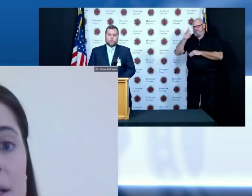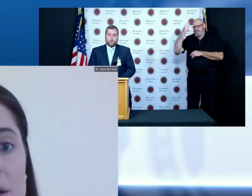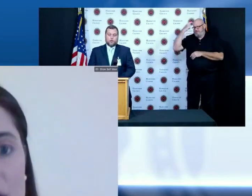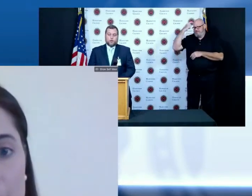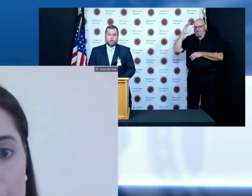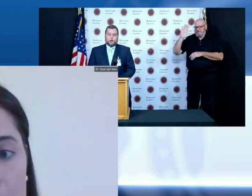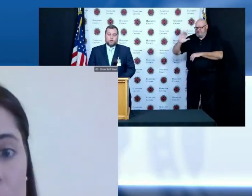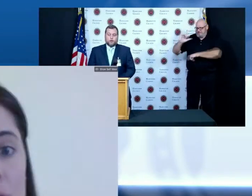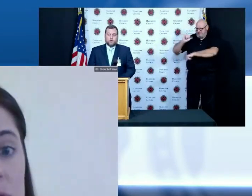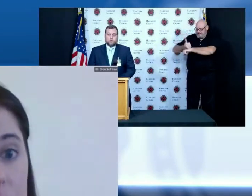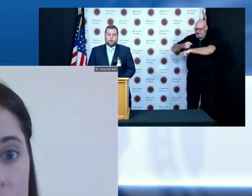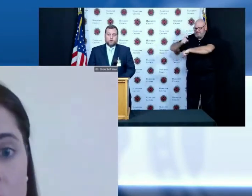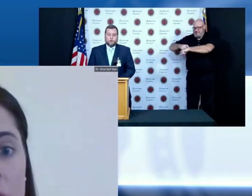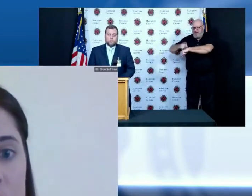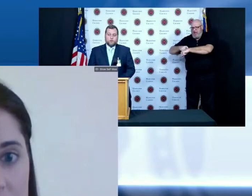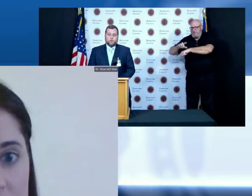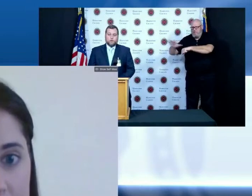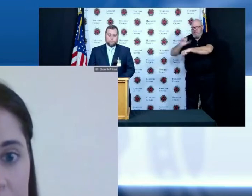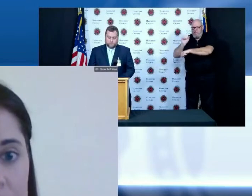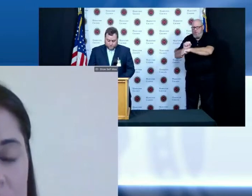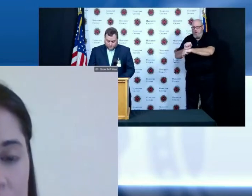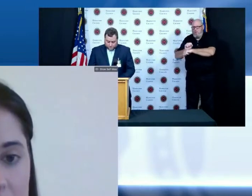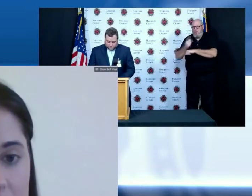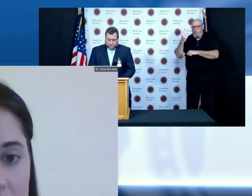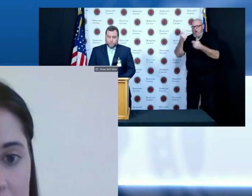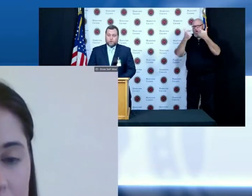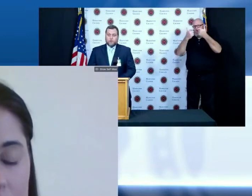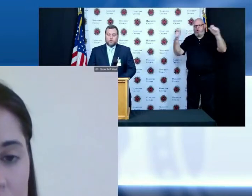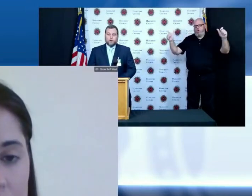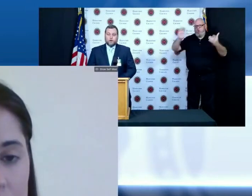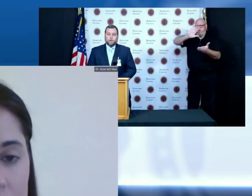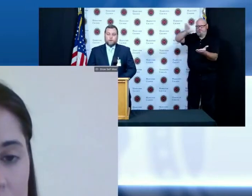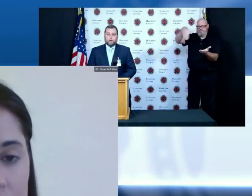going on each of those websites and registering you're limiting the access to vaccine that you